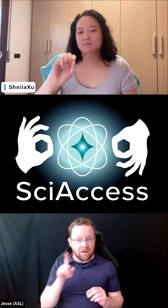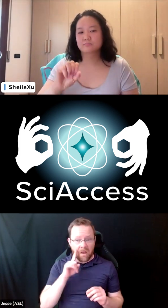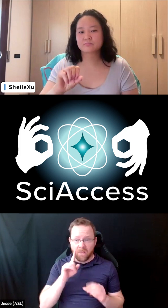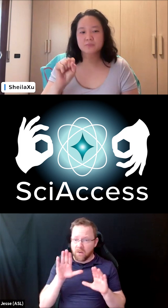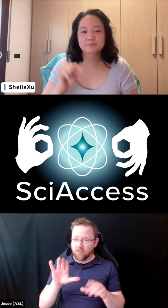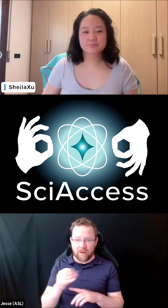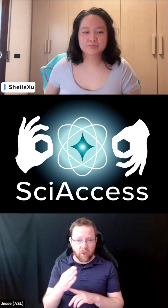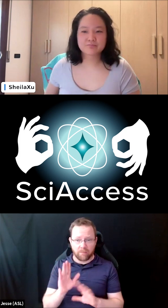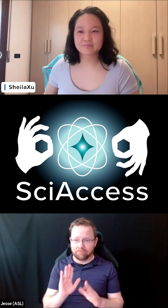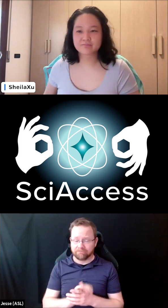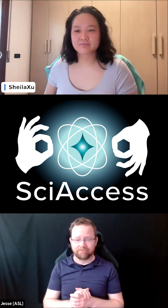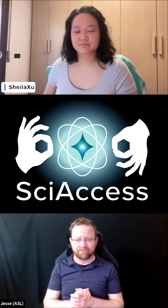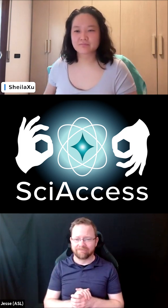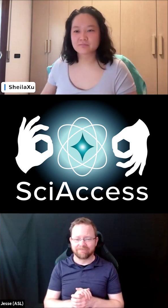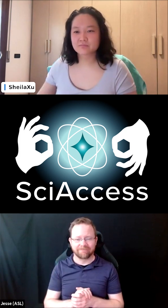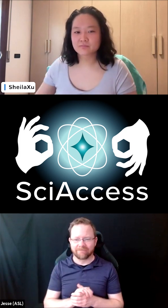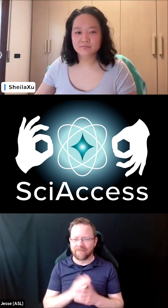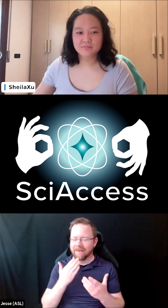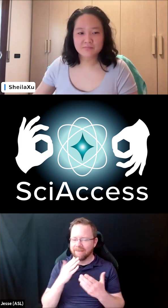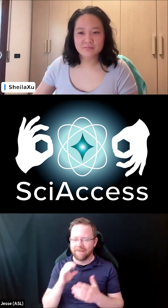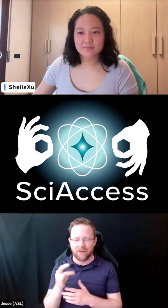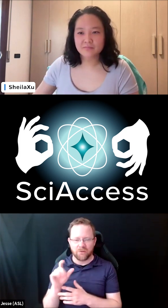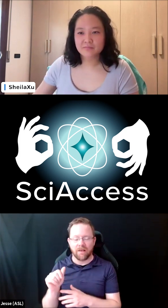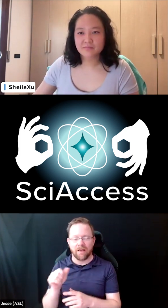is happening and it is cutting edge in the aerospace area at